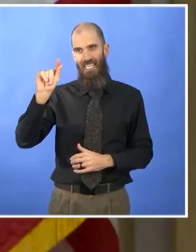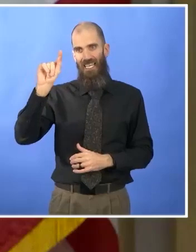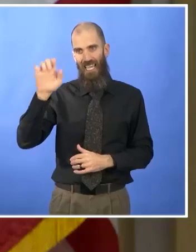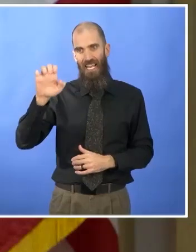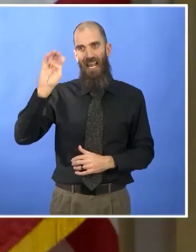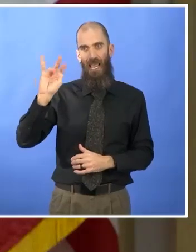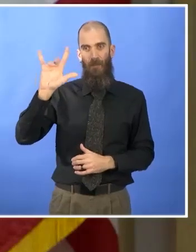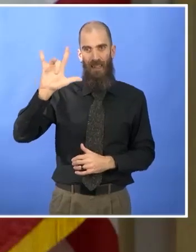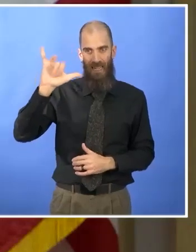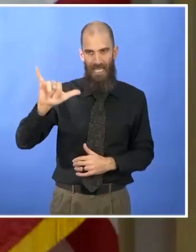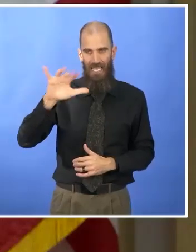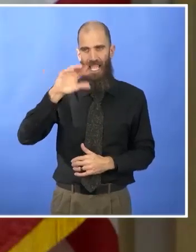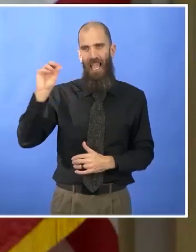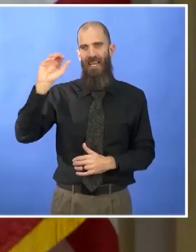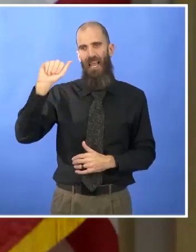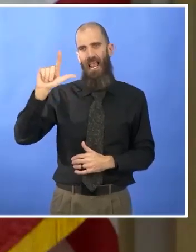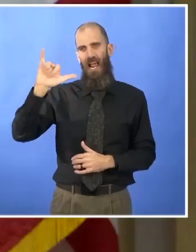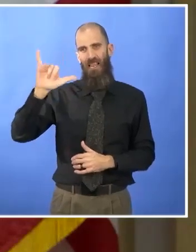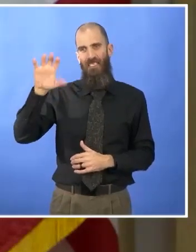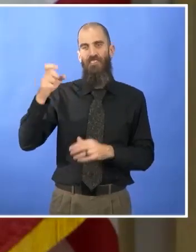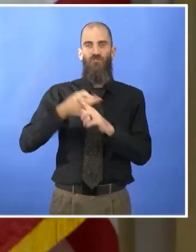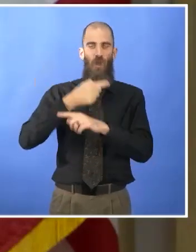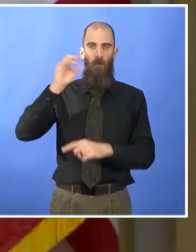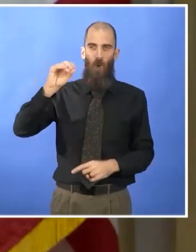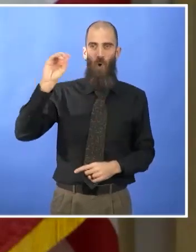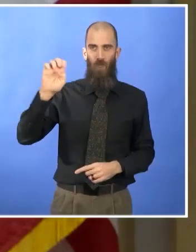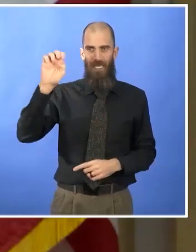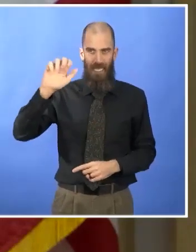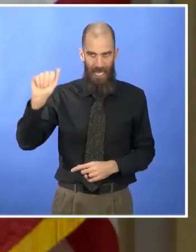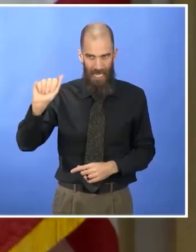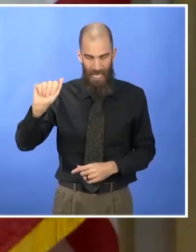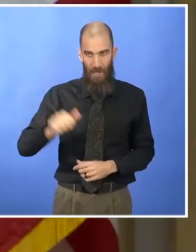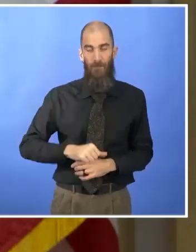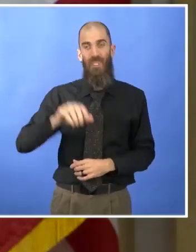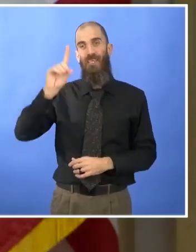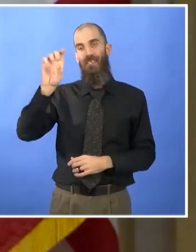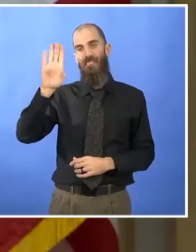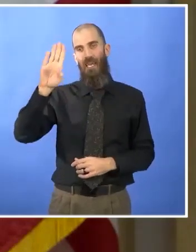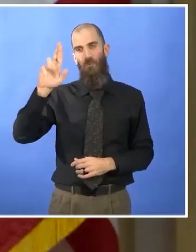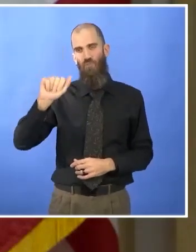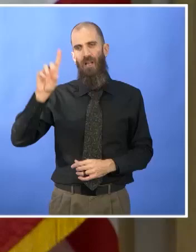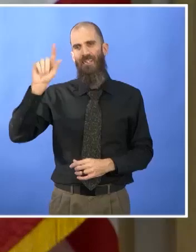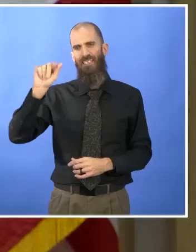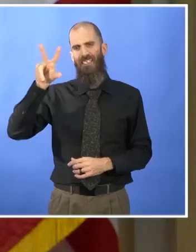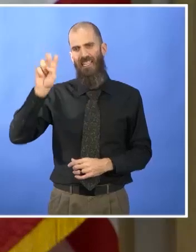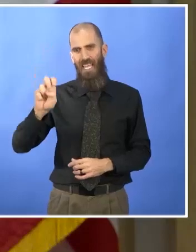ECONOMICS AND ANALYTICS, AND THE OFFICE OF GENERAL COUNSEL, AND THE OFFICE OF